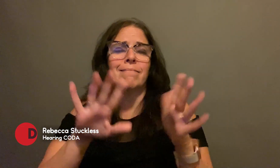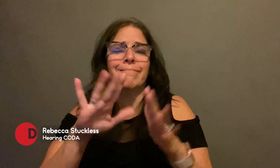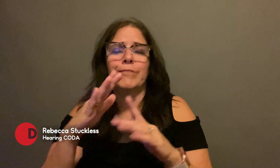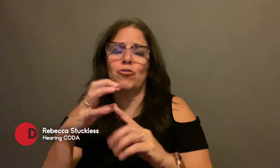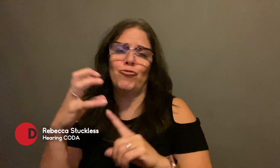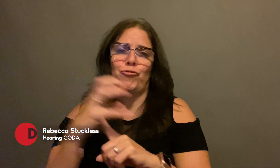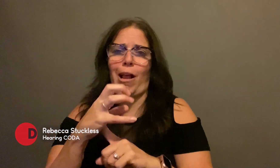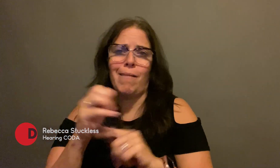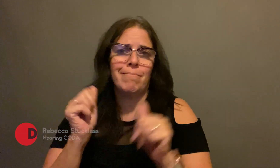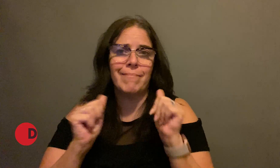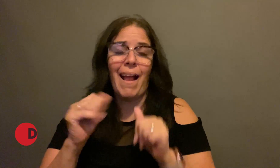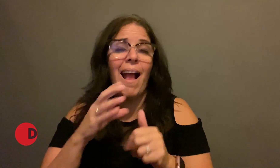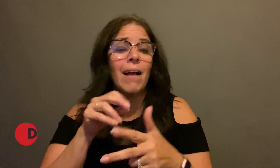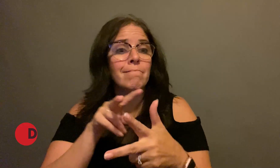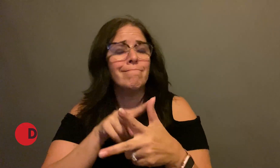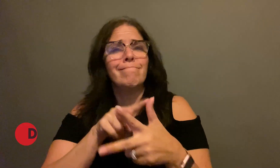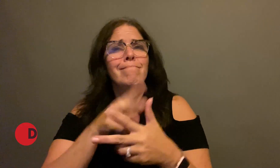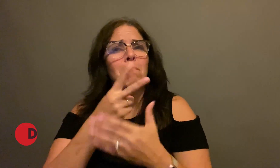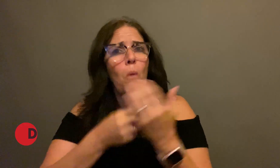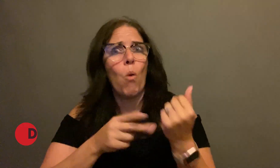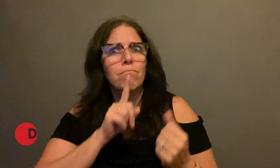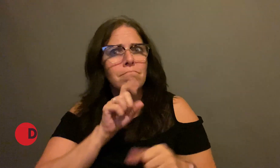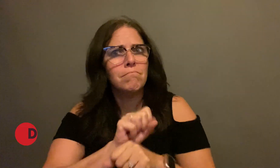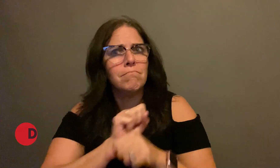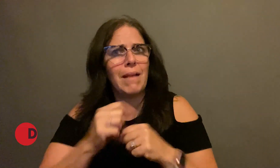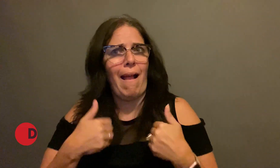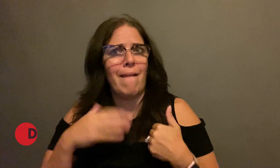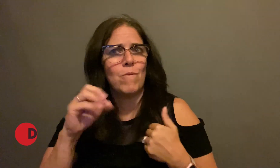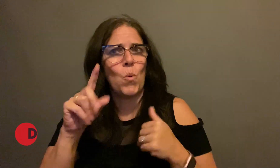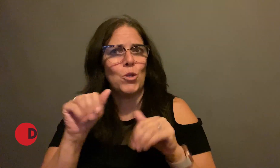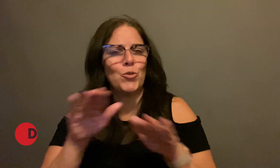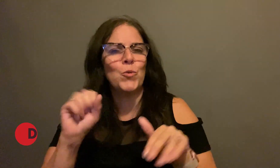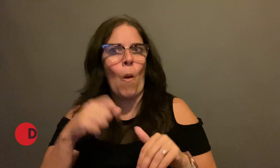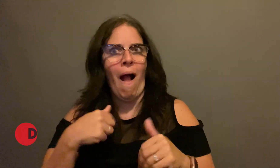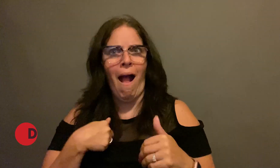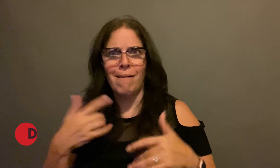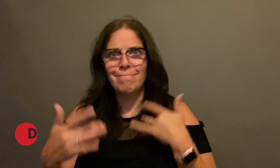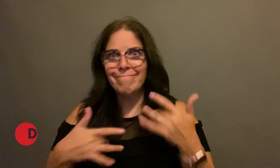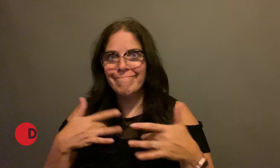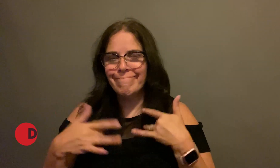Daniel were champs! Two of them actually had CODA children so I was excited to